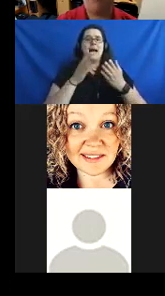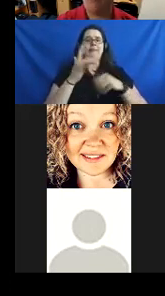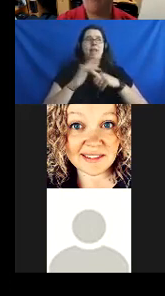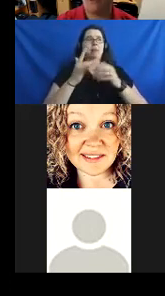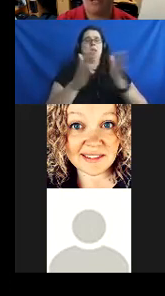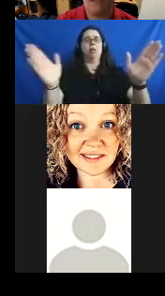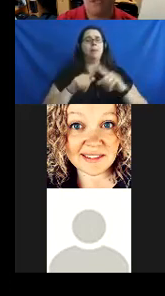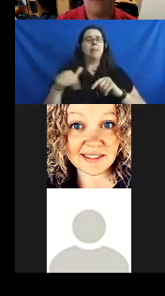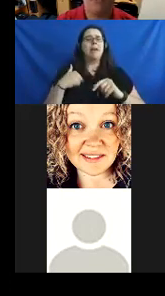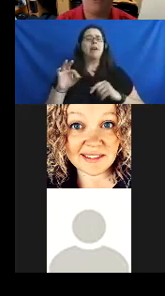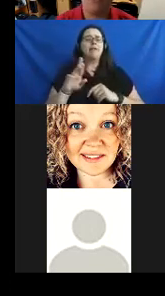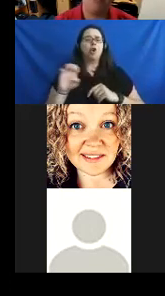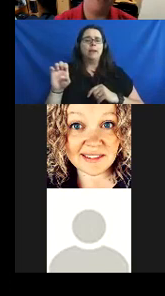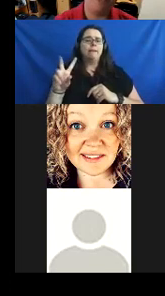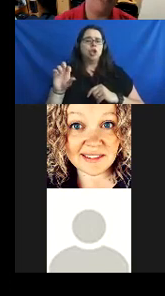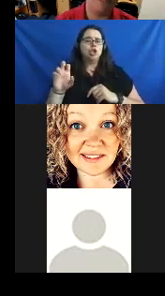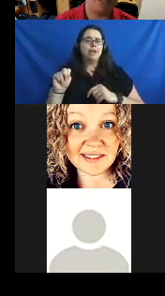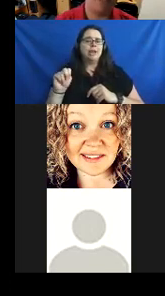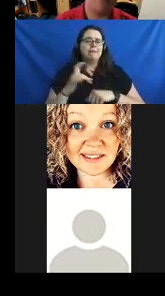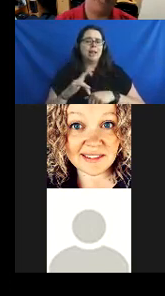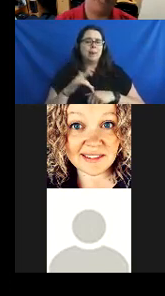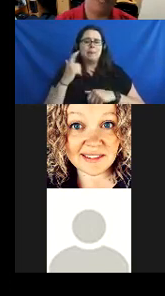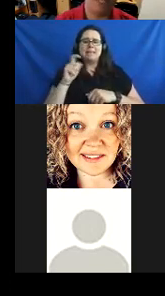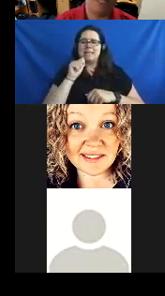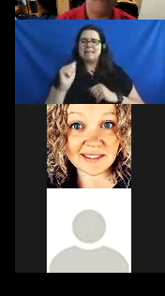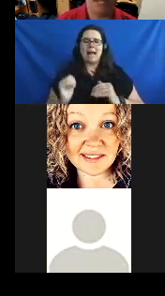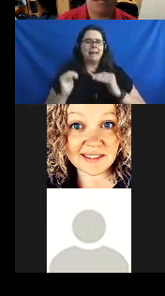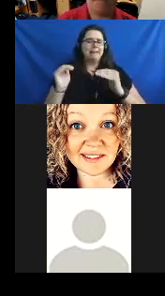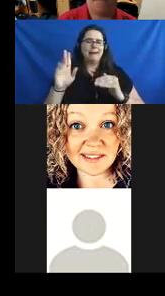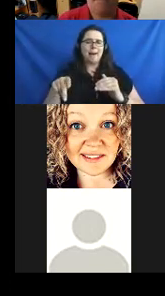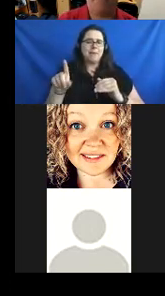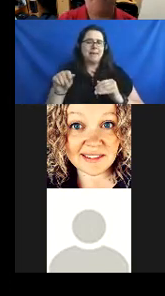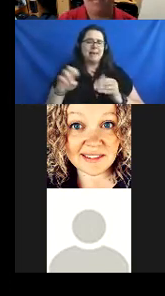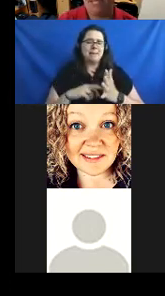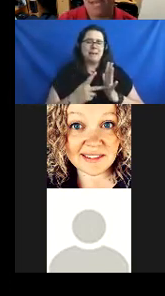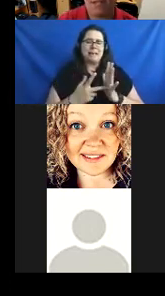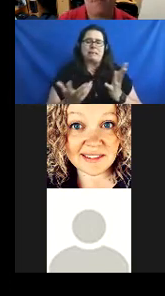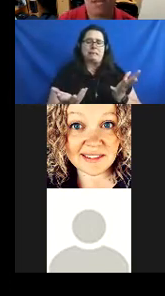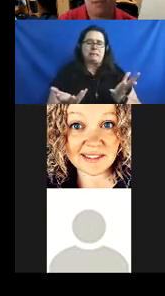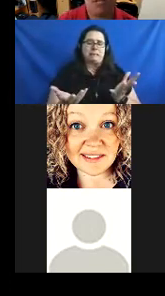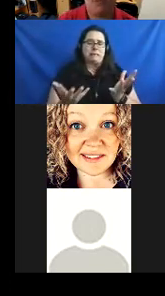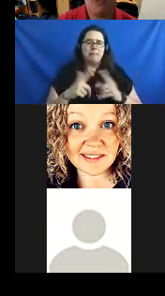FREE VERSION AVAILABLE. BECAUSE IT'S NOT BEING UPDATED, IT MAY NOT MAINTAIN CAPABILITY WITH WINDOWS.